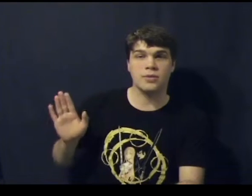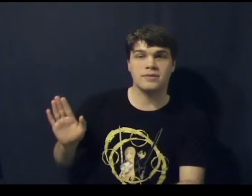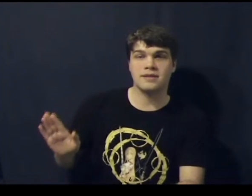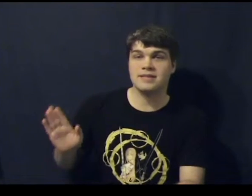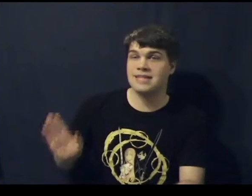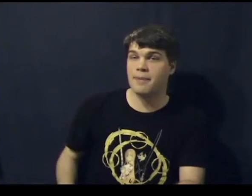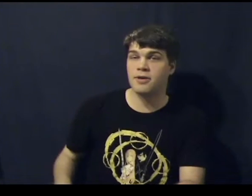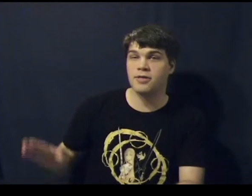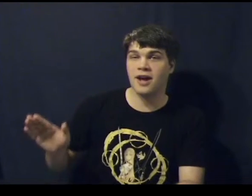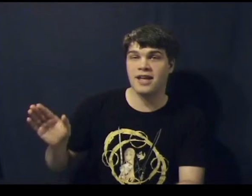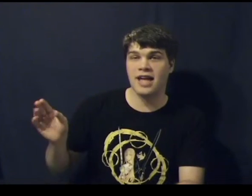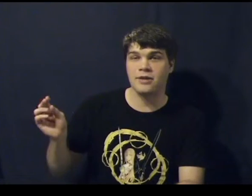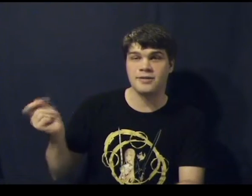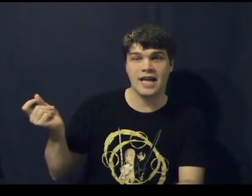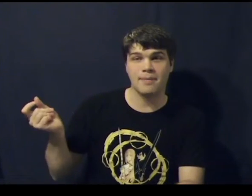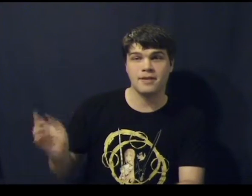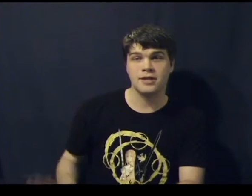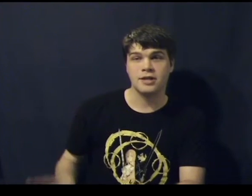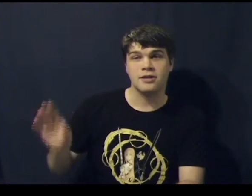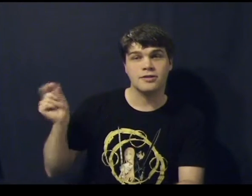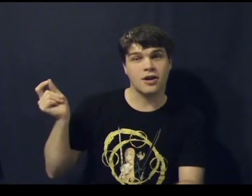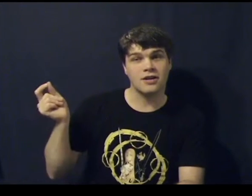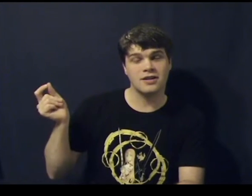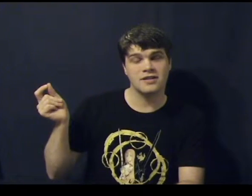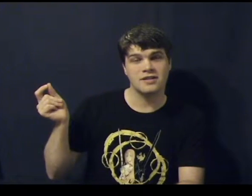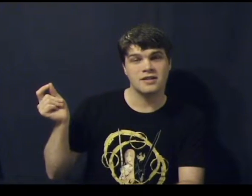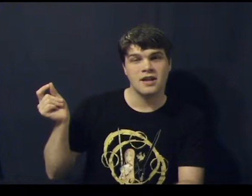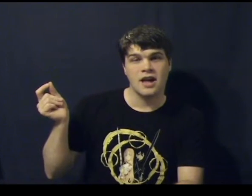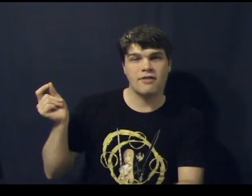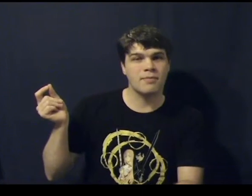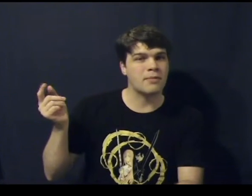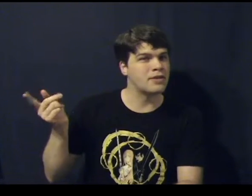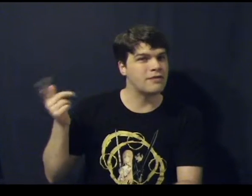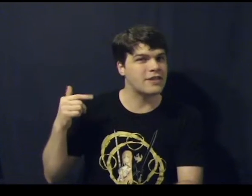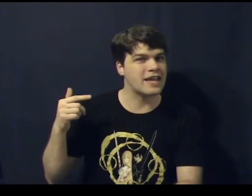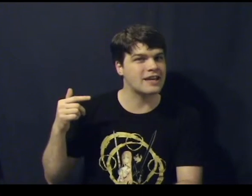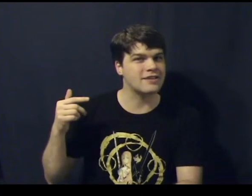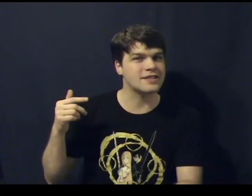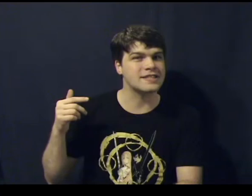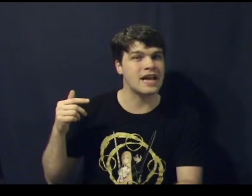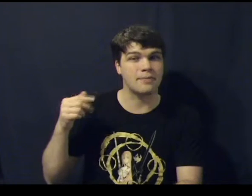slap you thigh and you snap, dog. And remember even if they can't hear the snap